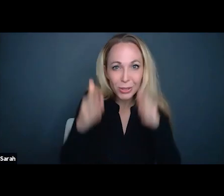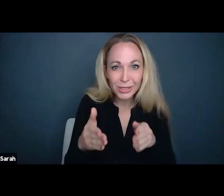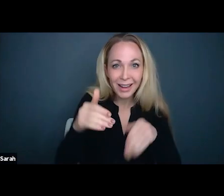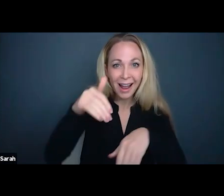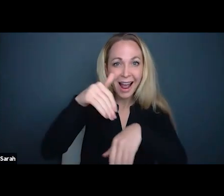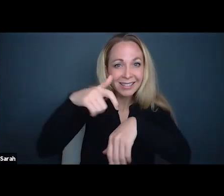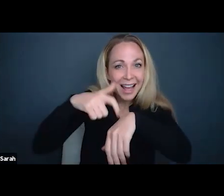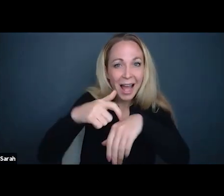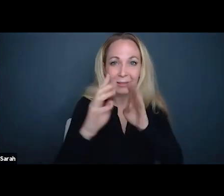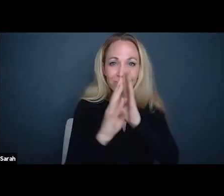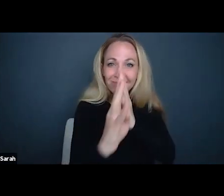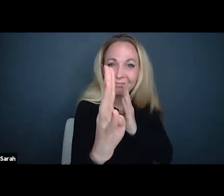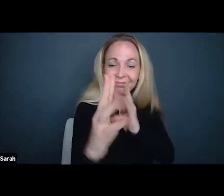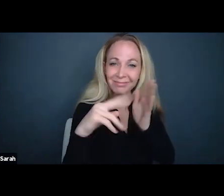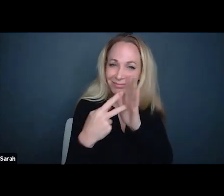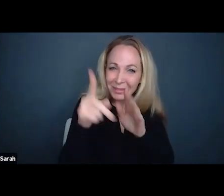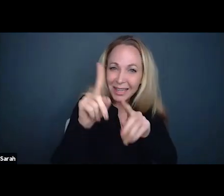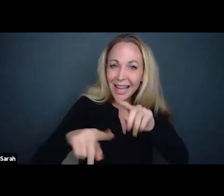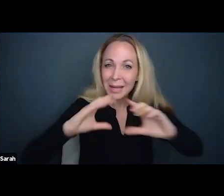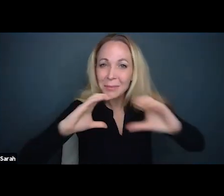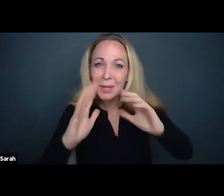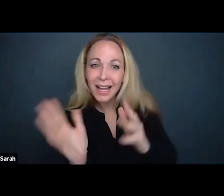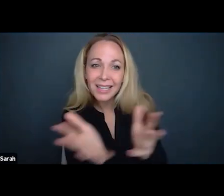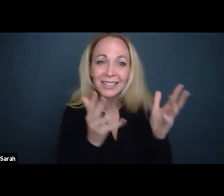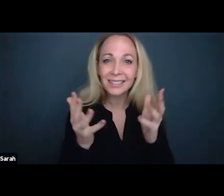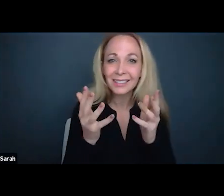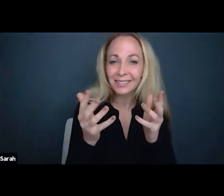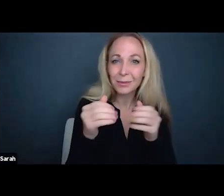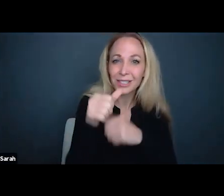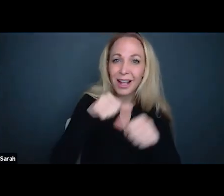We would not be able to communicate well or easily on this sidewalk.